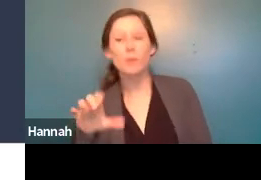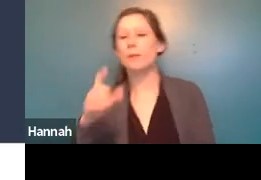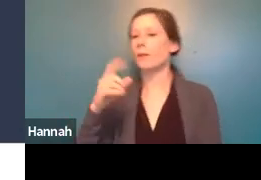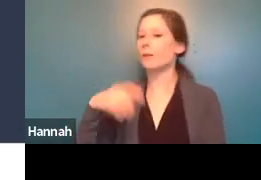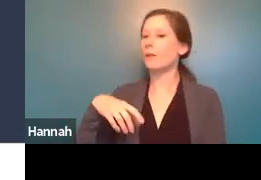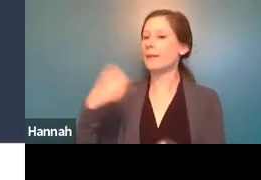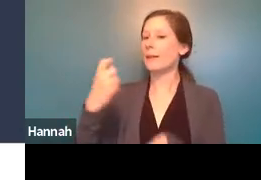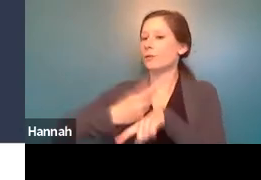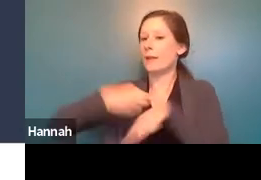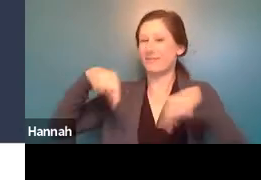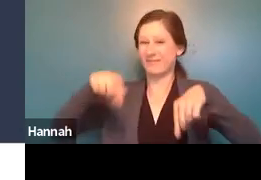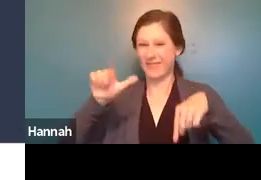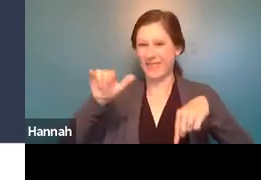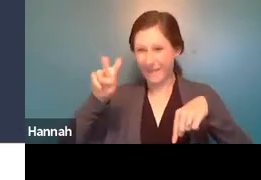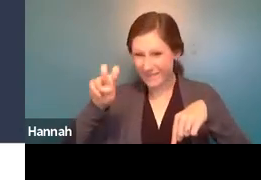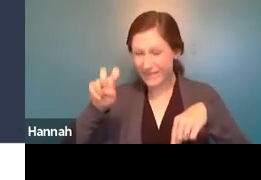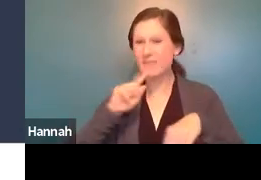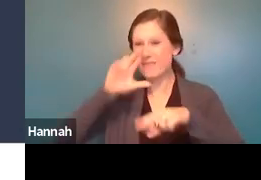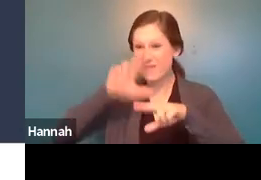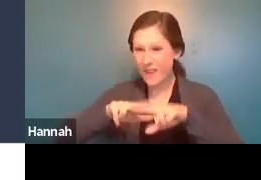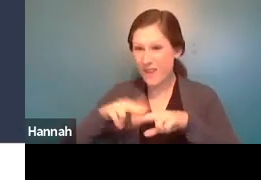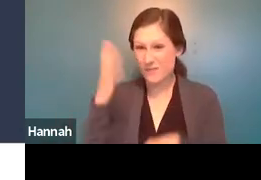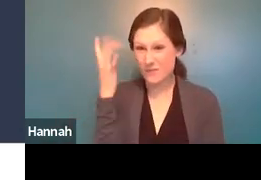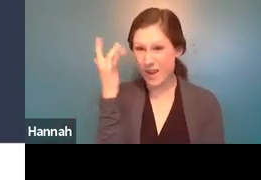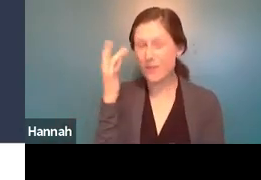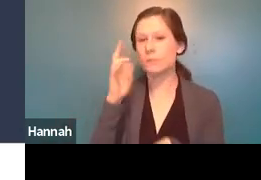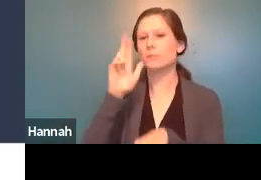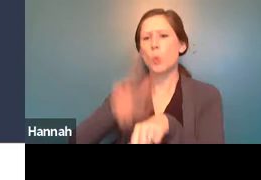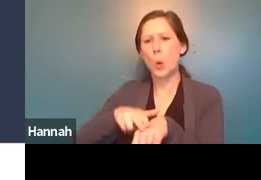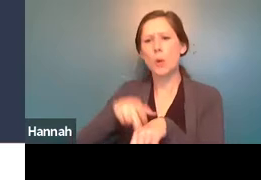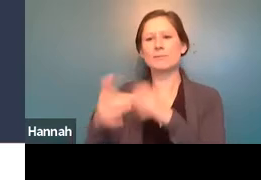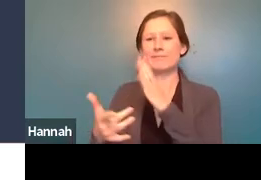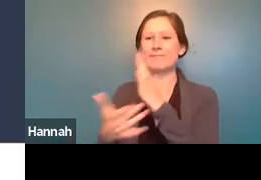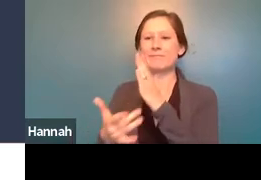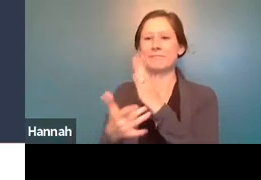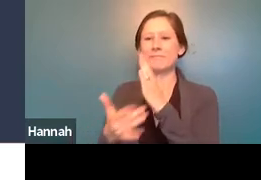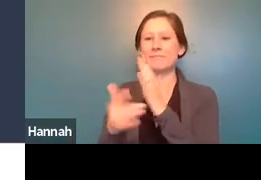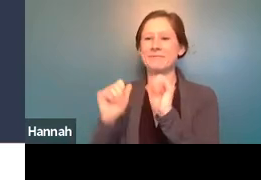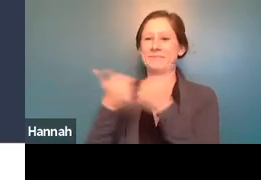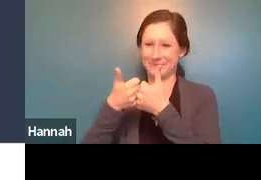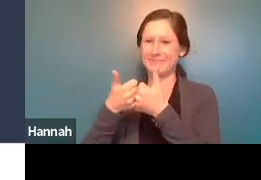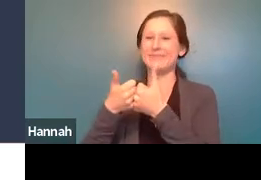live is that of course, you hit technical difficulties. And so yesterday,